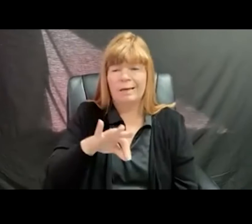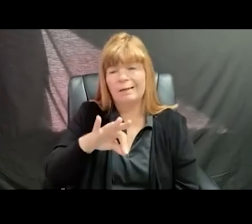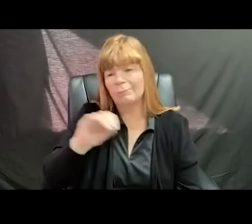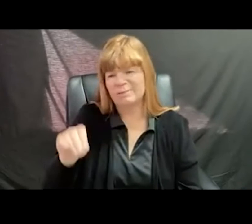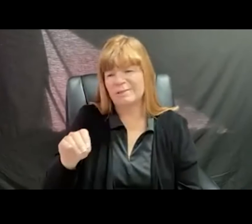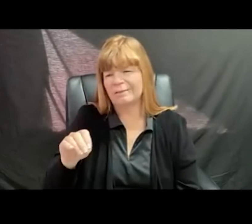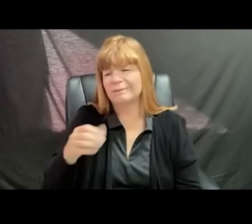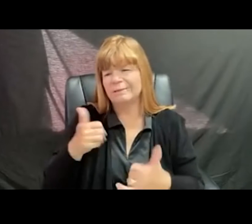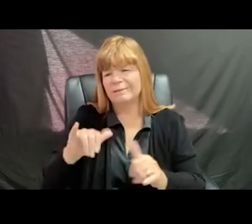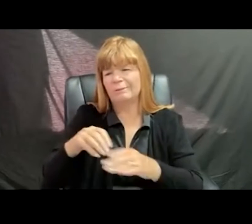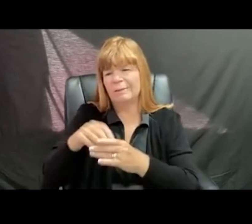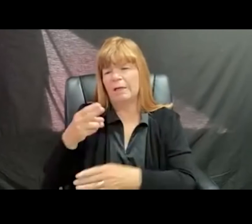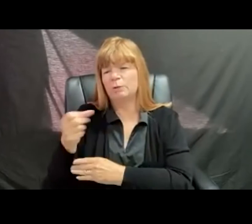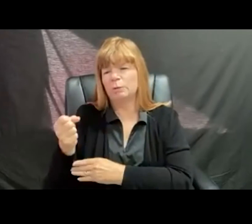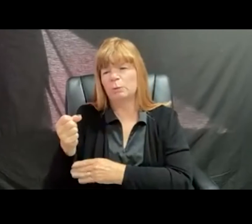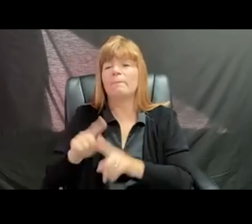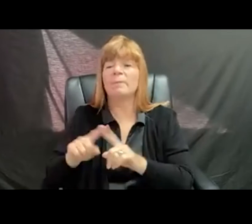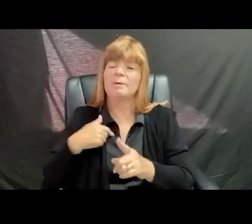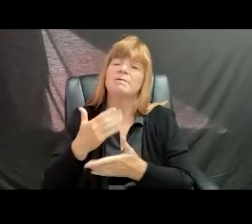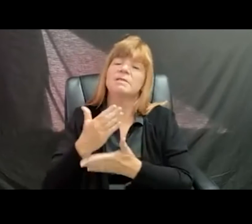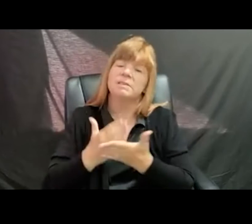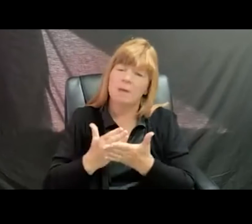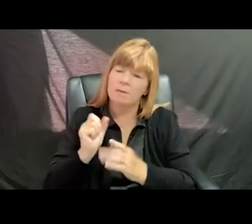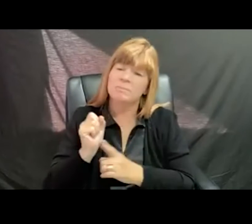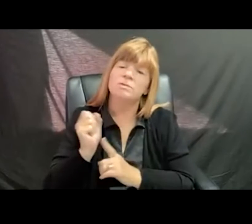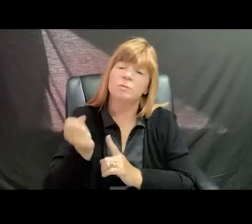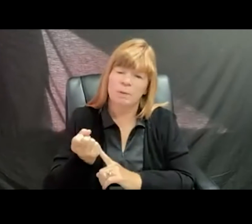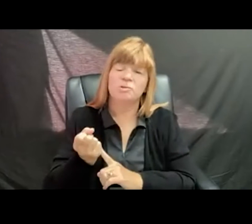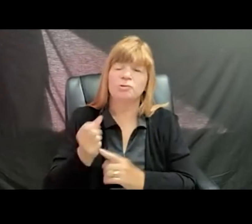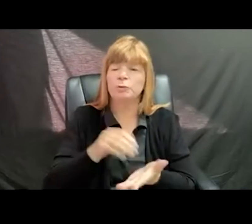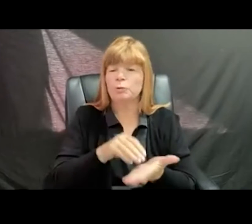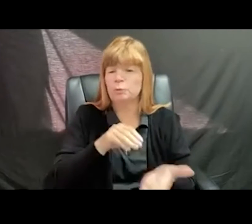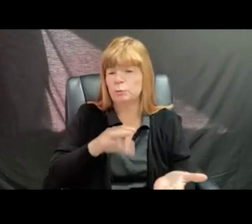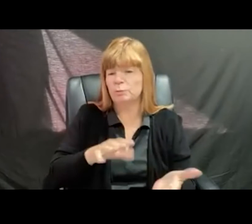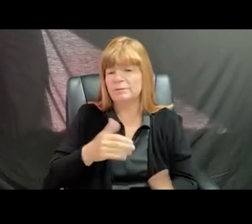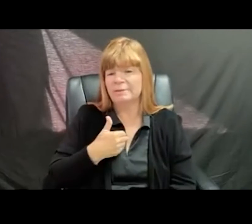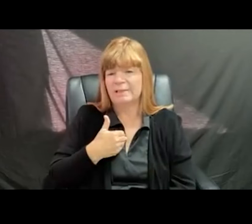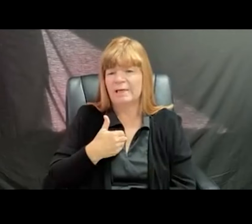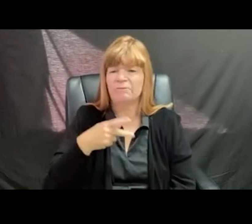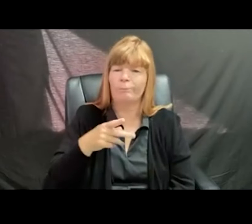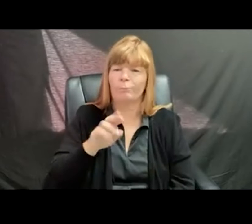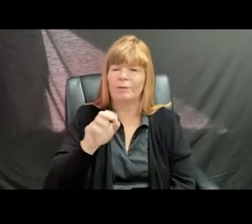we do have some instances where students have pre-ETS while they're in high school and they